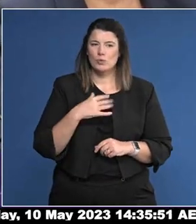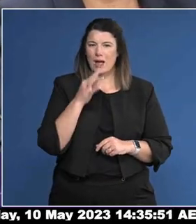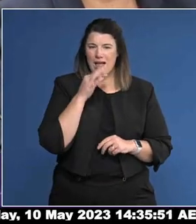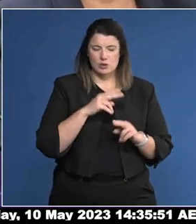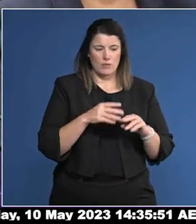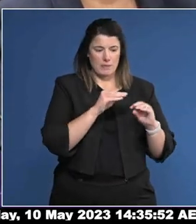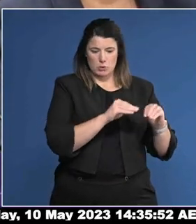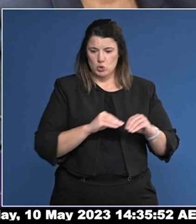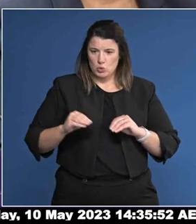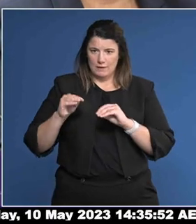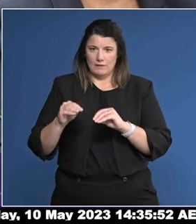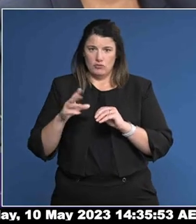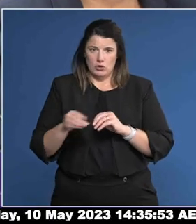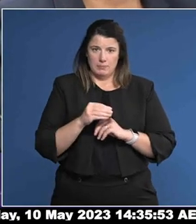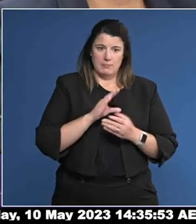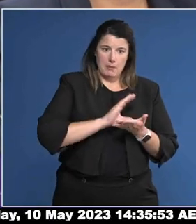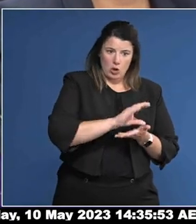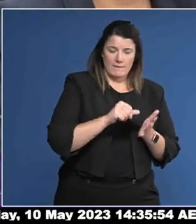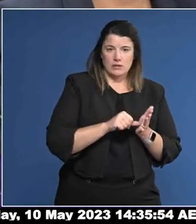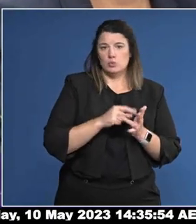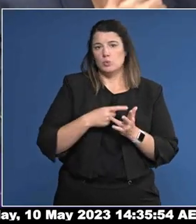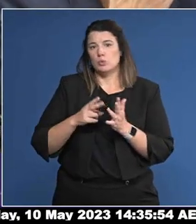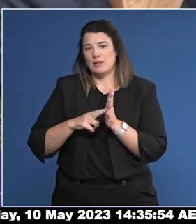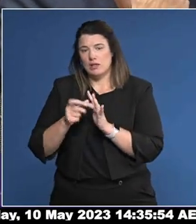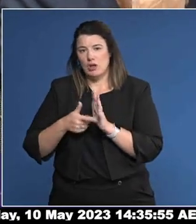is paragraph 28. Can I ask you to turn to paragraph 28?